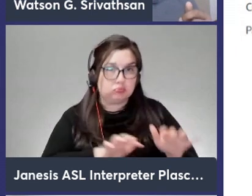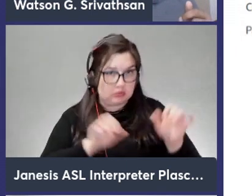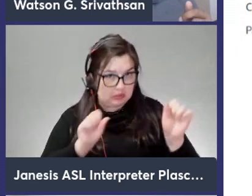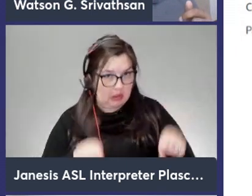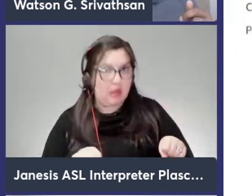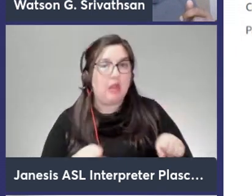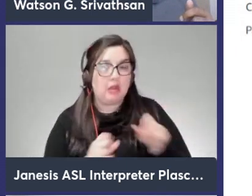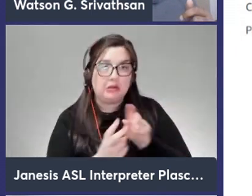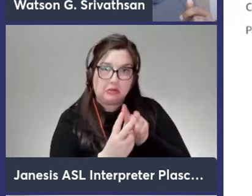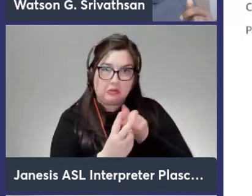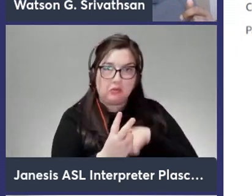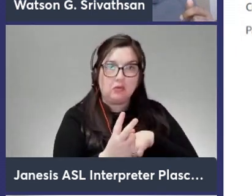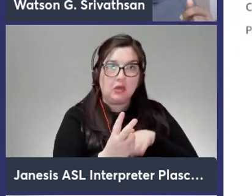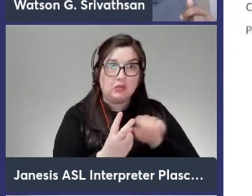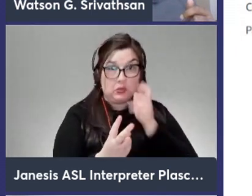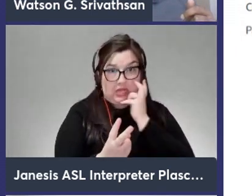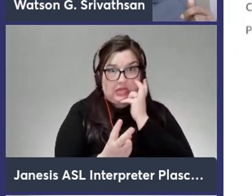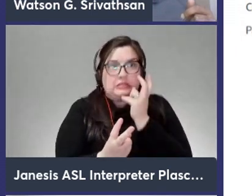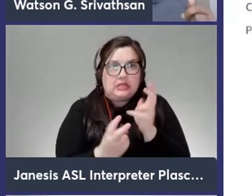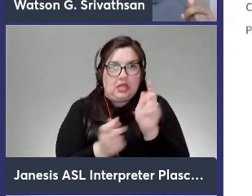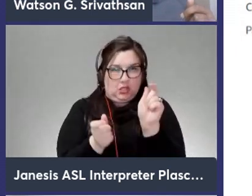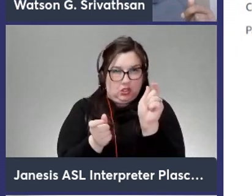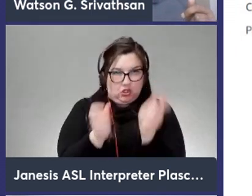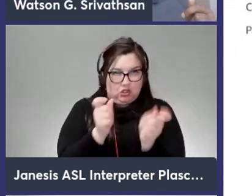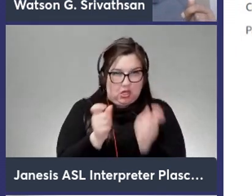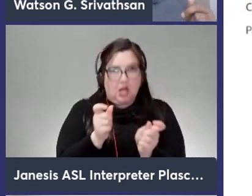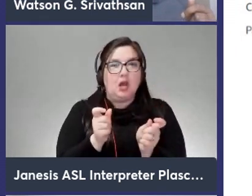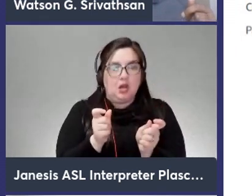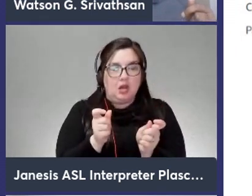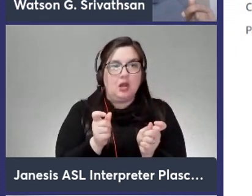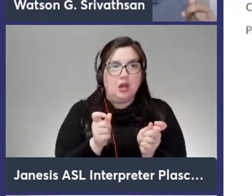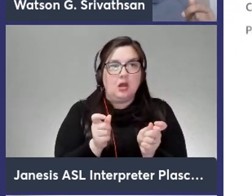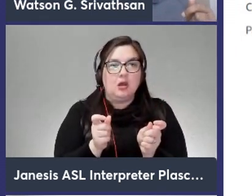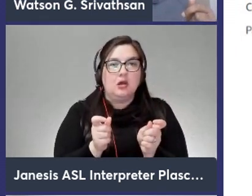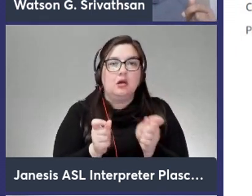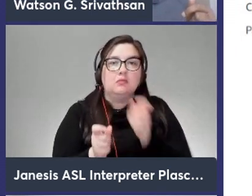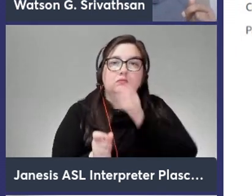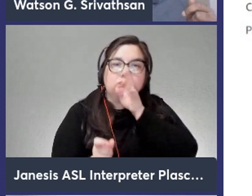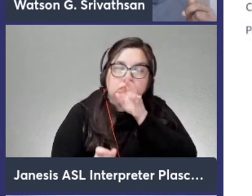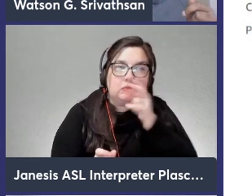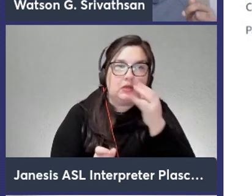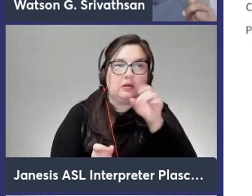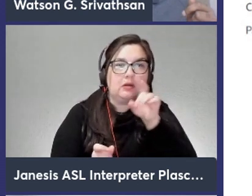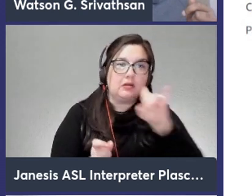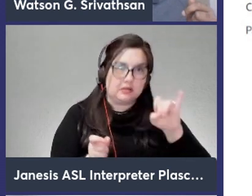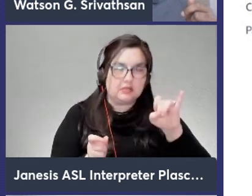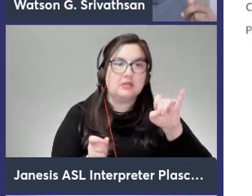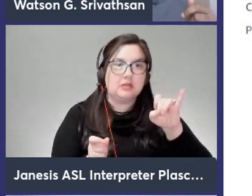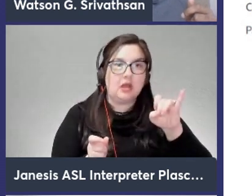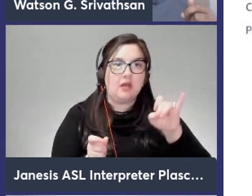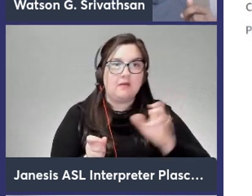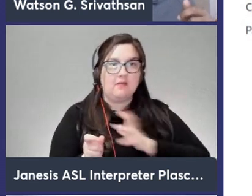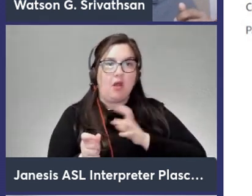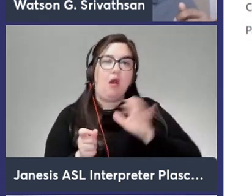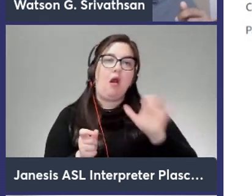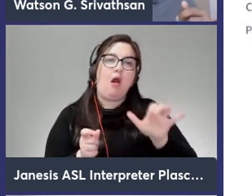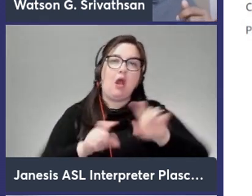and you can see by changing to (speaks in Hindi) informal, and when I go to formal, it says (speaks in Hindi)